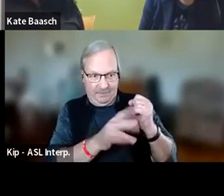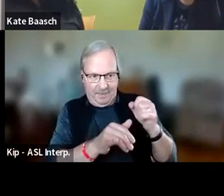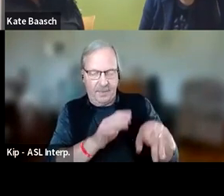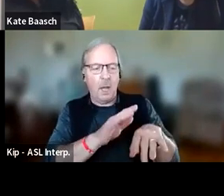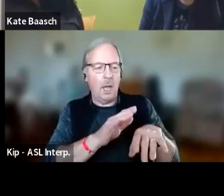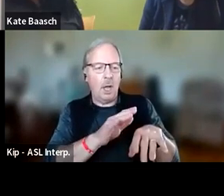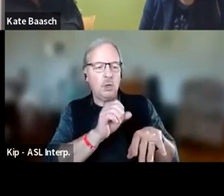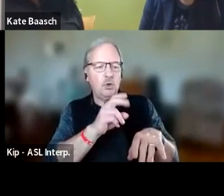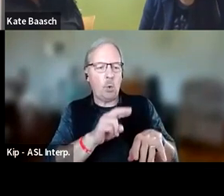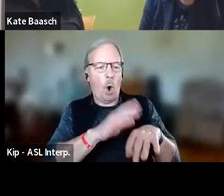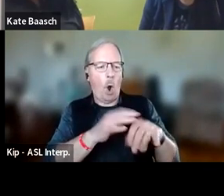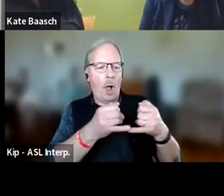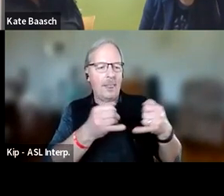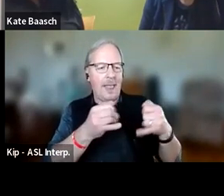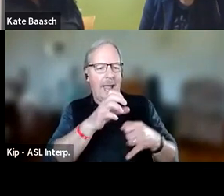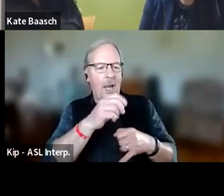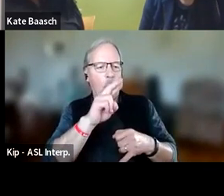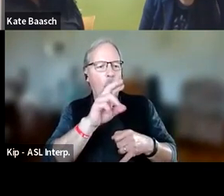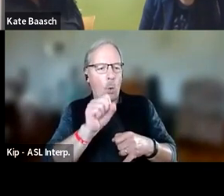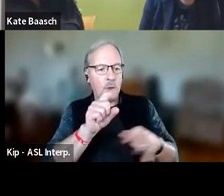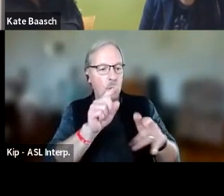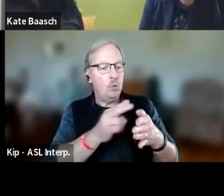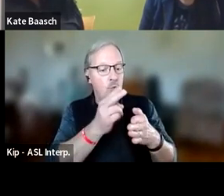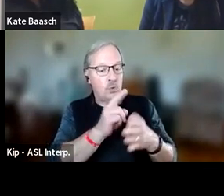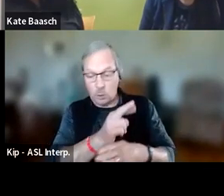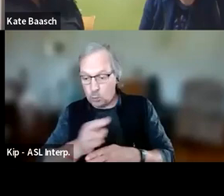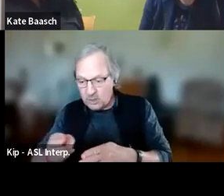so that you can use it as a resource, as a reference. Many folks are asking for,